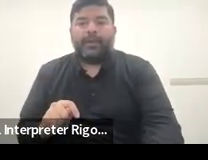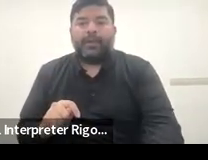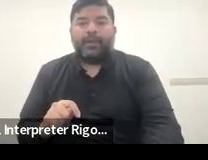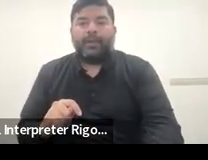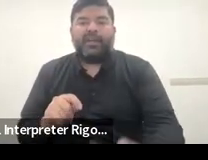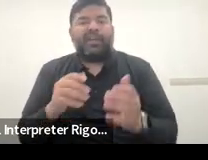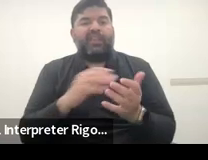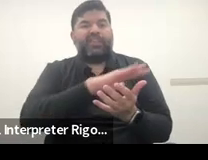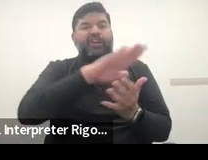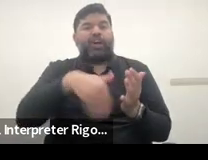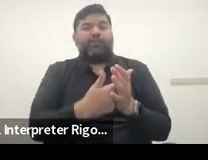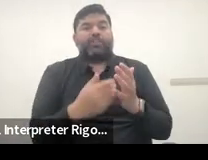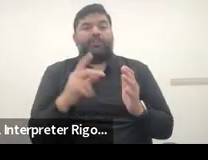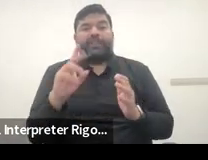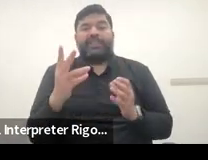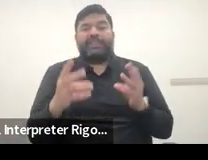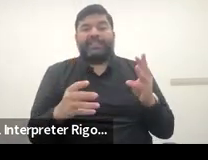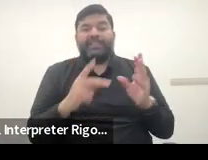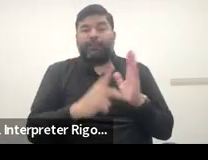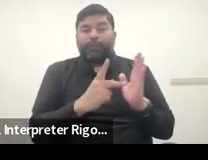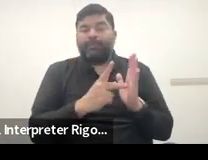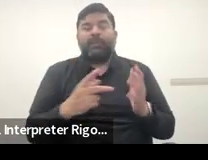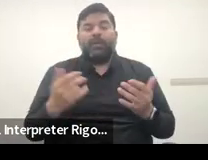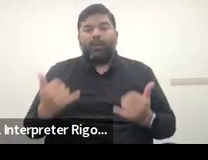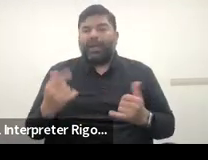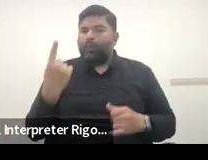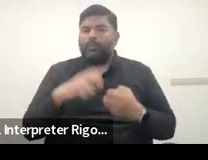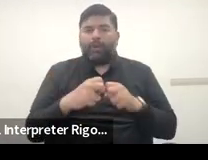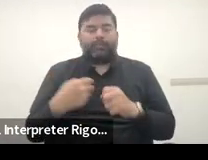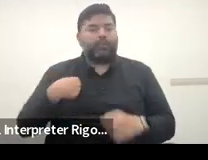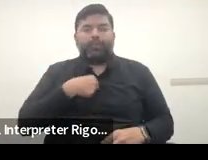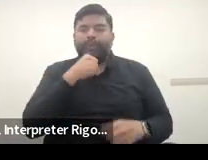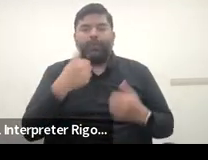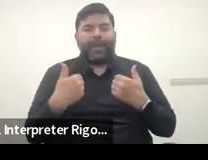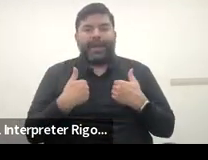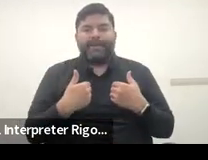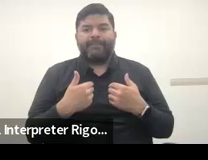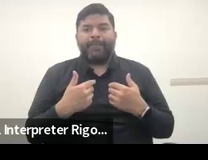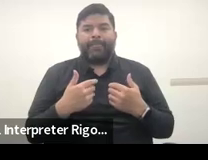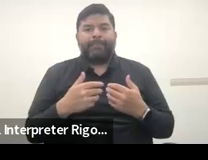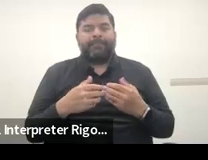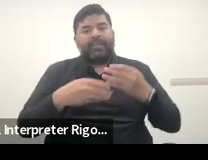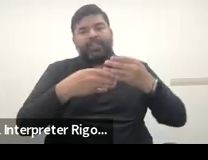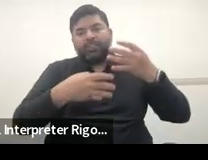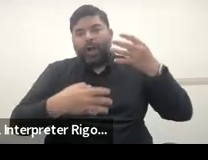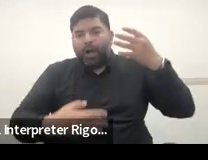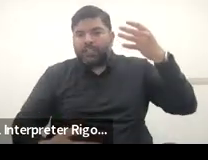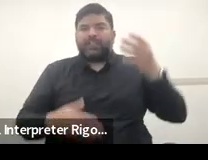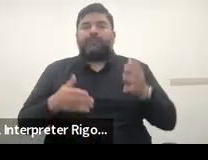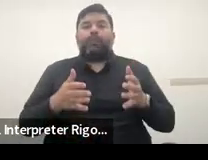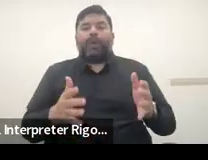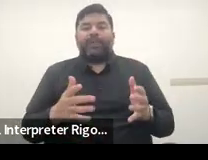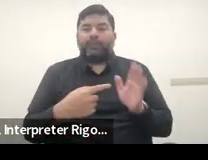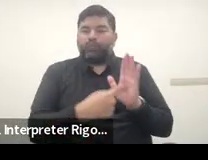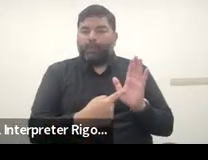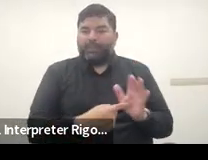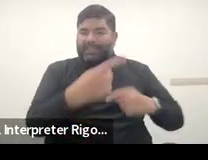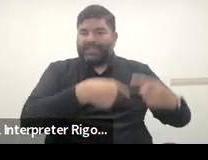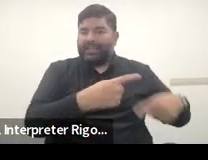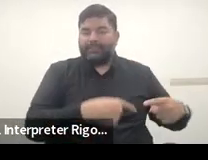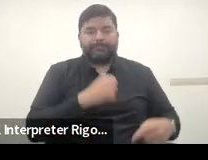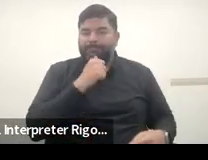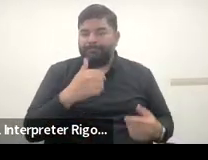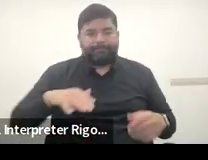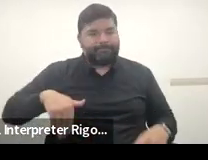really have a[n] exhaustive way of representing signs and the degree to which